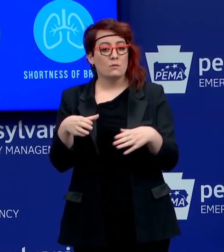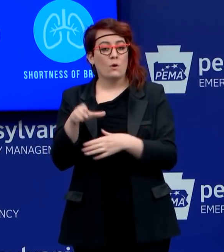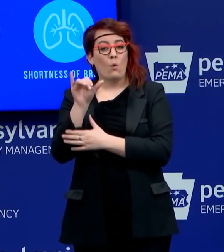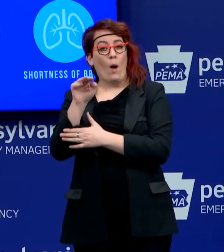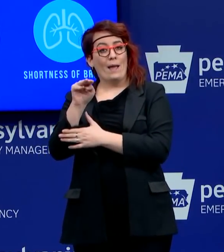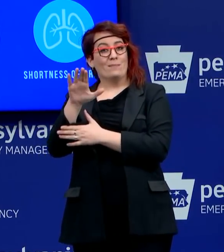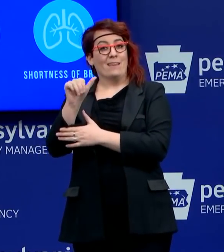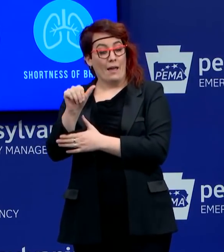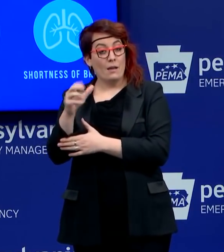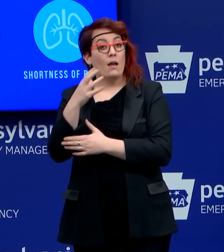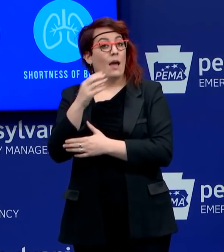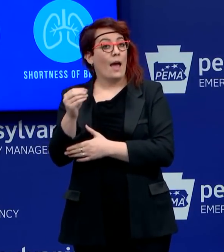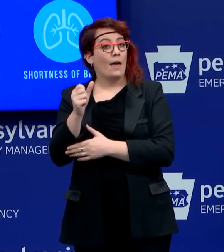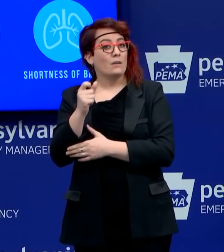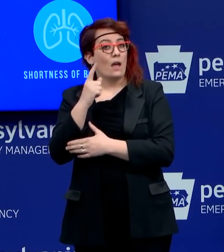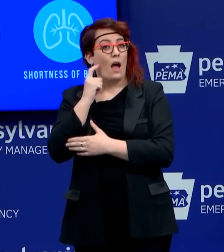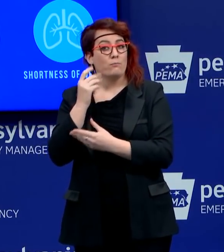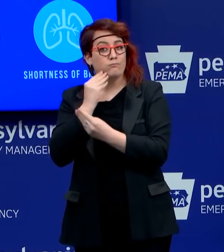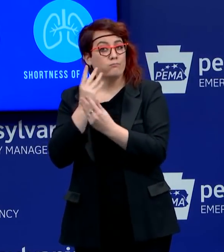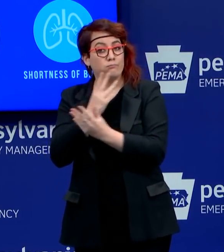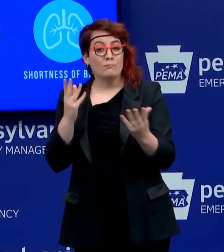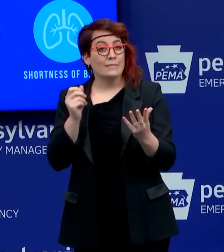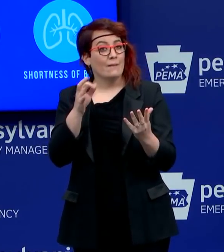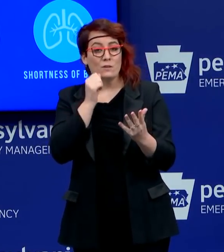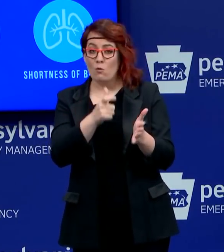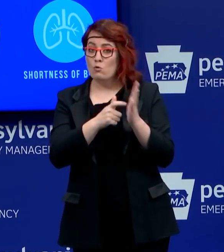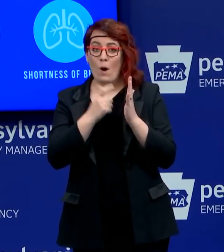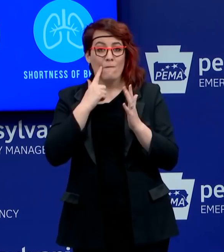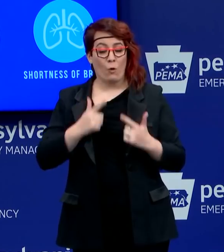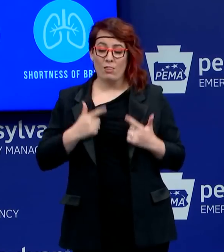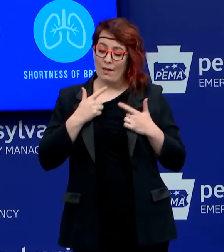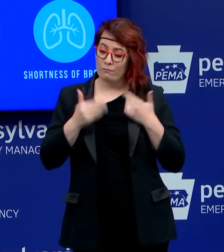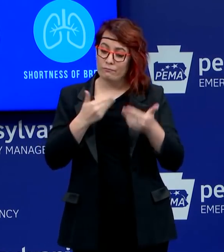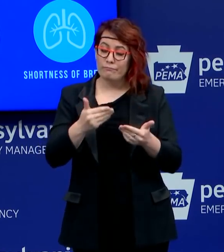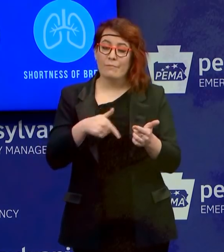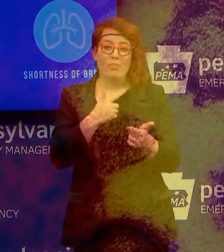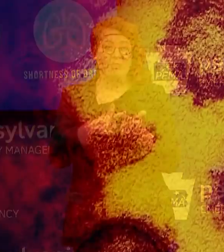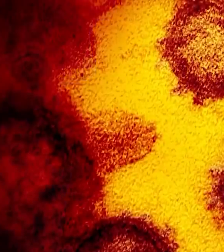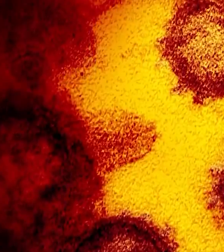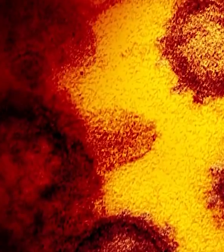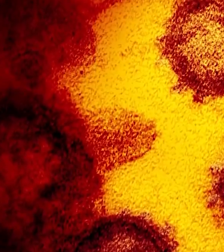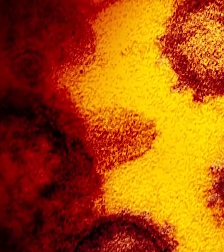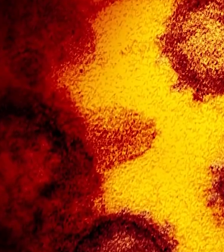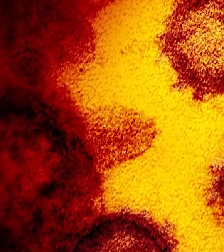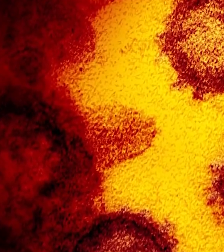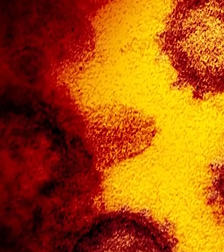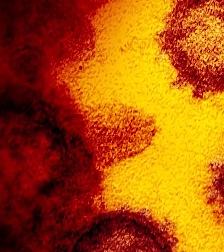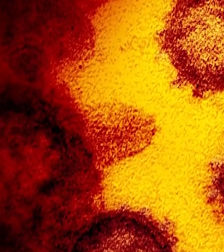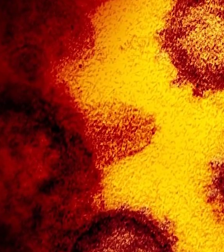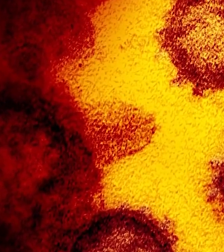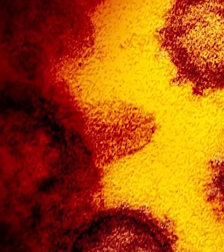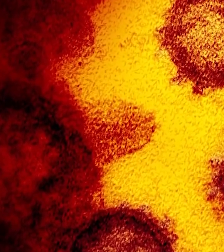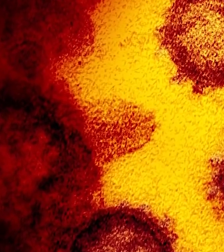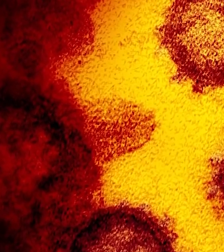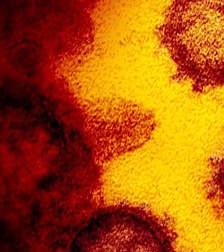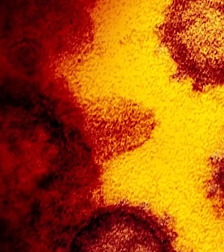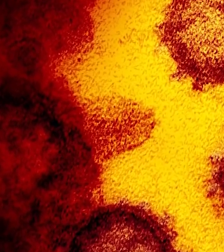THIS INCLUDES YS, THEATERS, SPORTING EVENTS, CONCERTS, AND I'M STRONGLY RECOMMENDING THE CLOSURE OF NONESSENTIAL RETAIL FACILITIES.